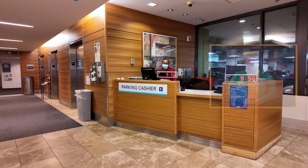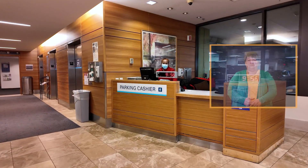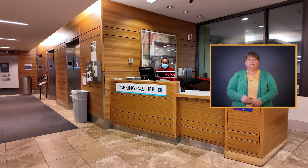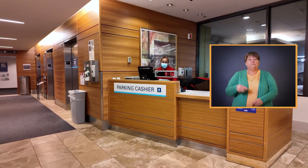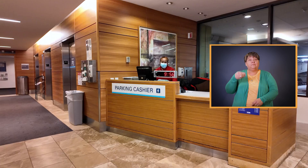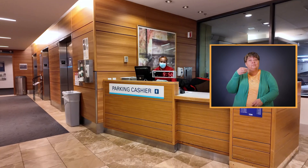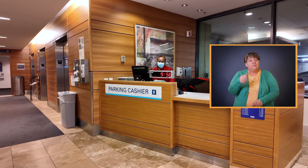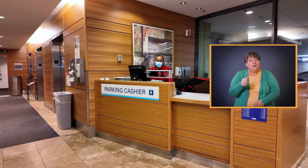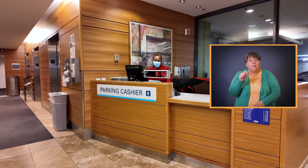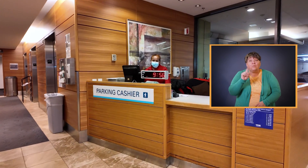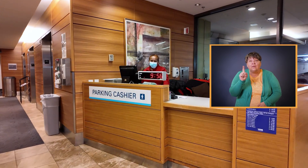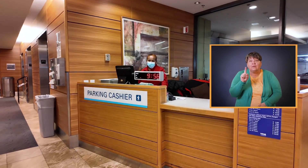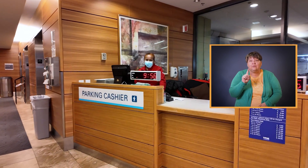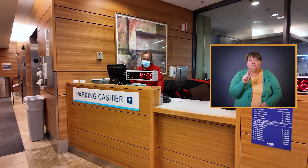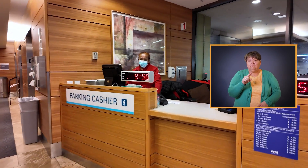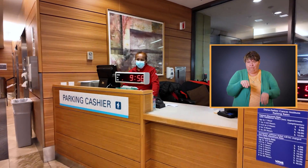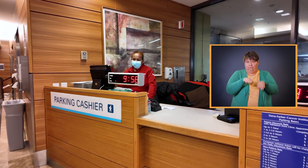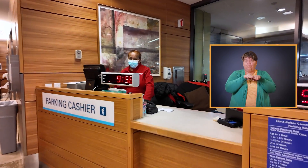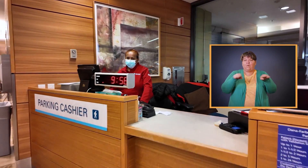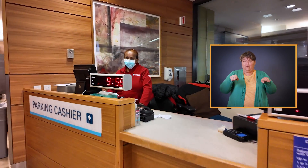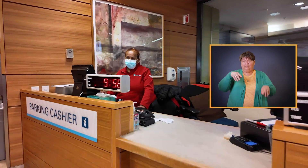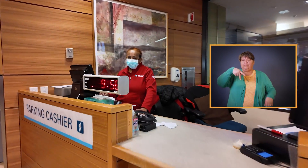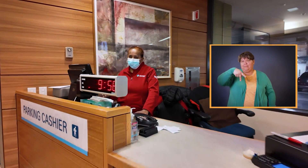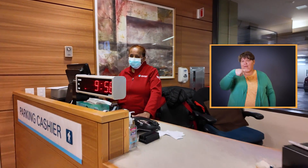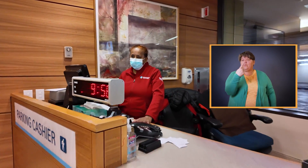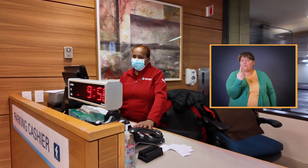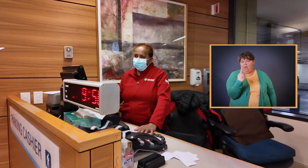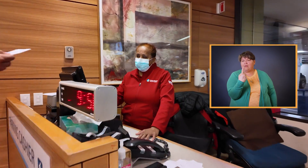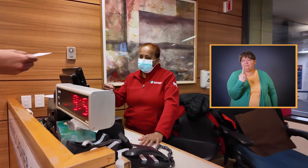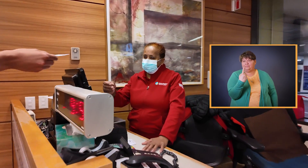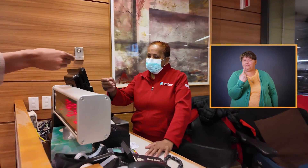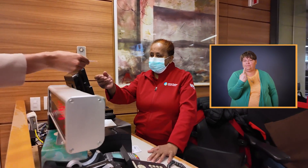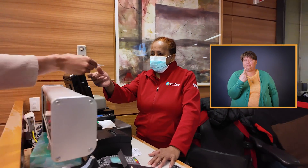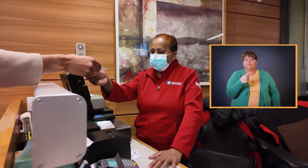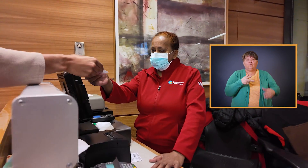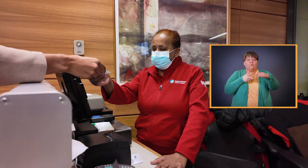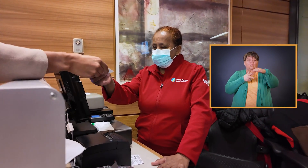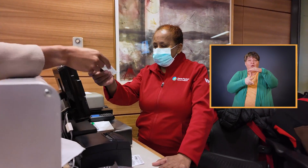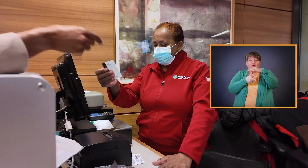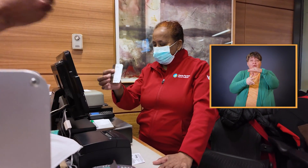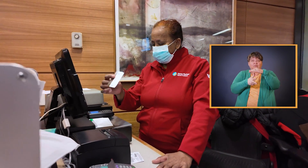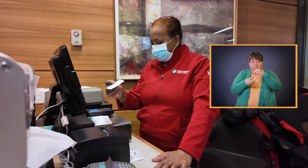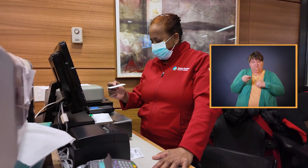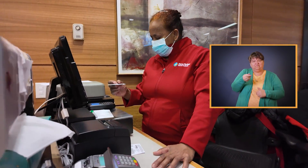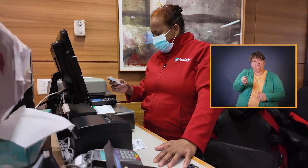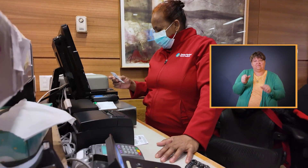You can also pay at the parking cashier on floor P1 of the parking garage in the Yawkey building.